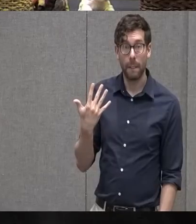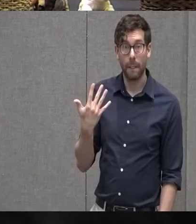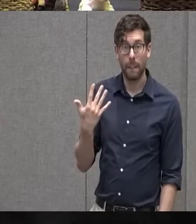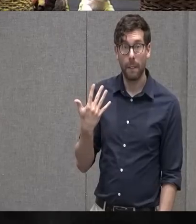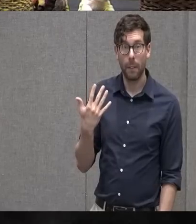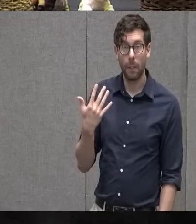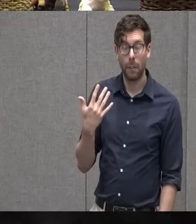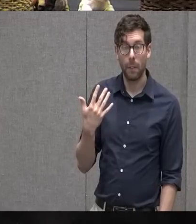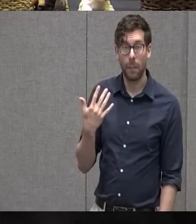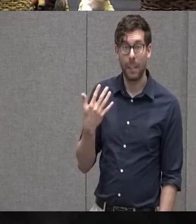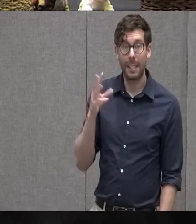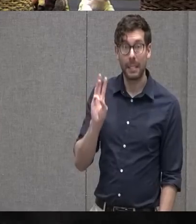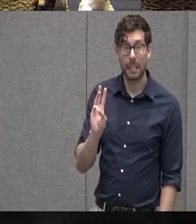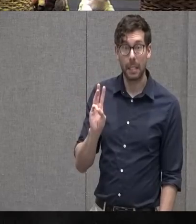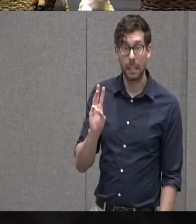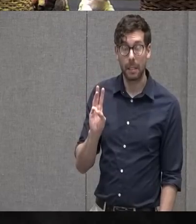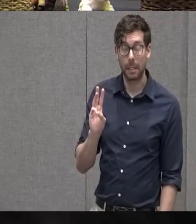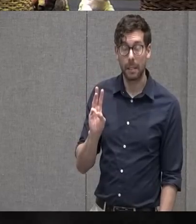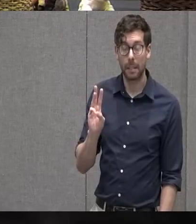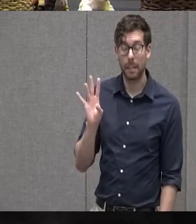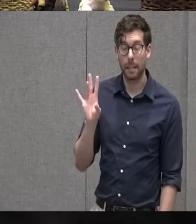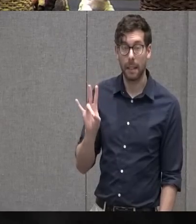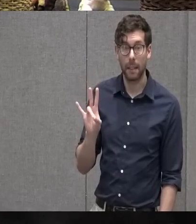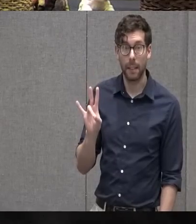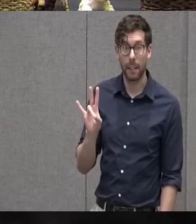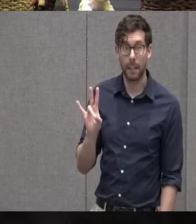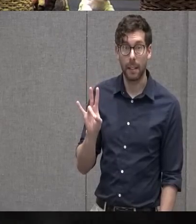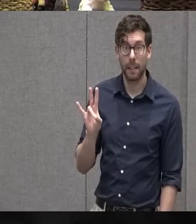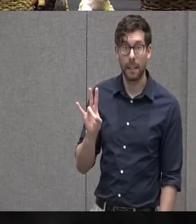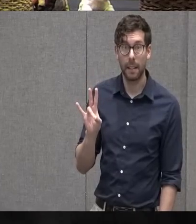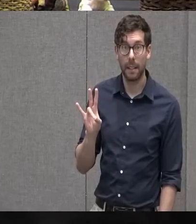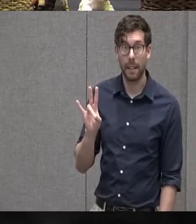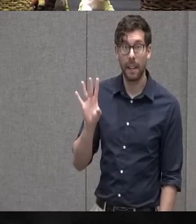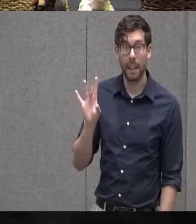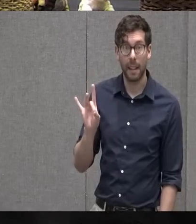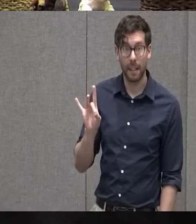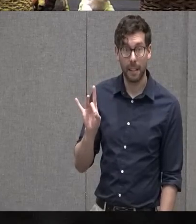whoops, six, seven, eight, nine, 10.